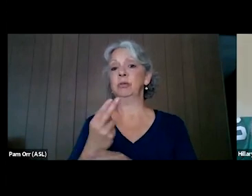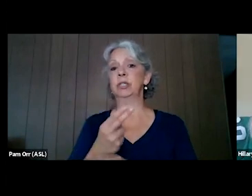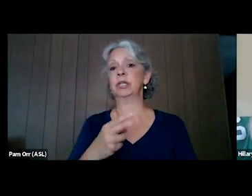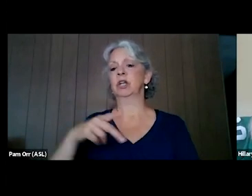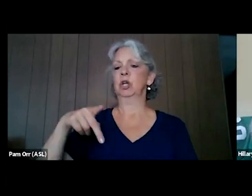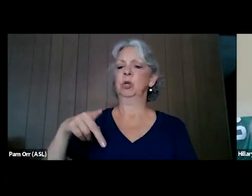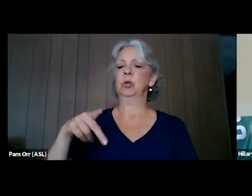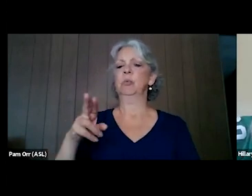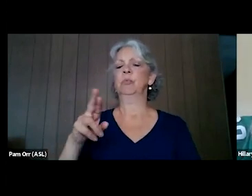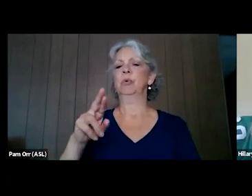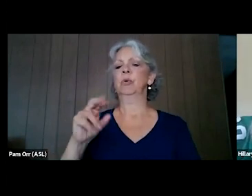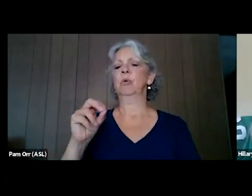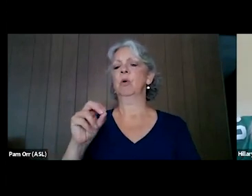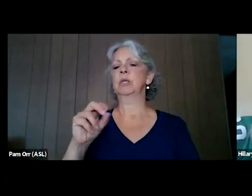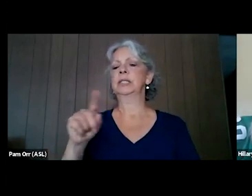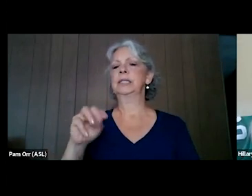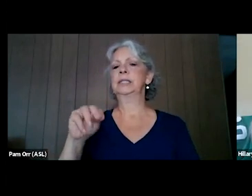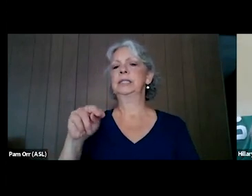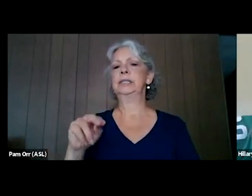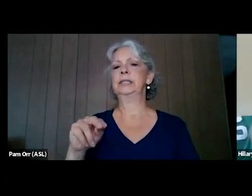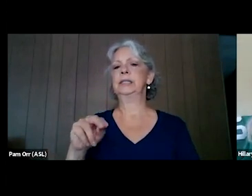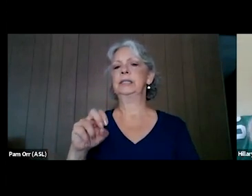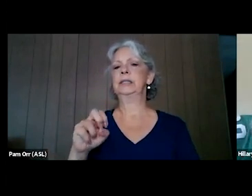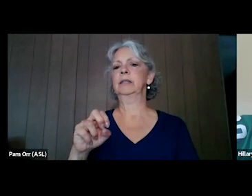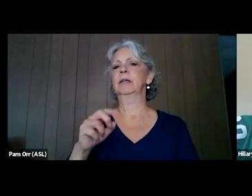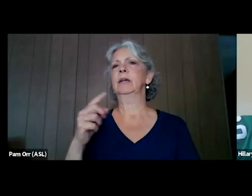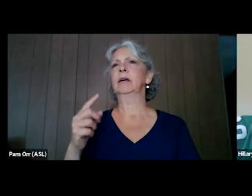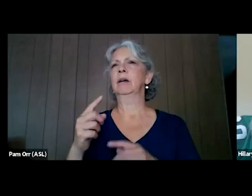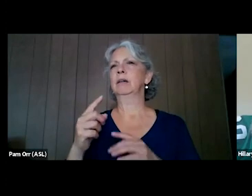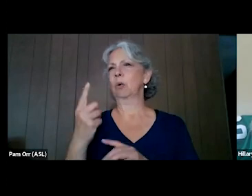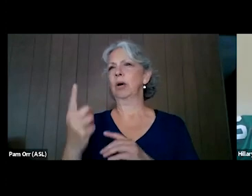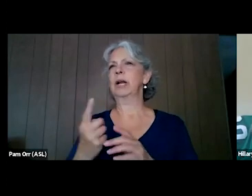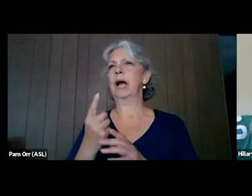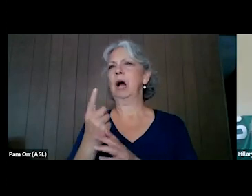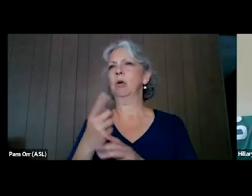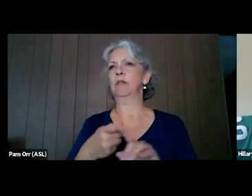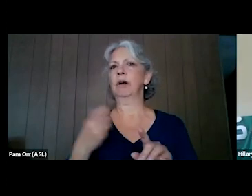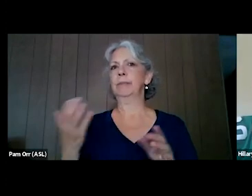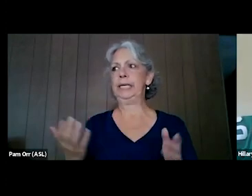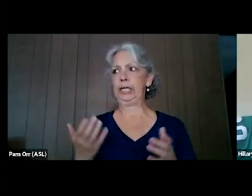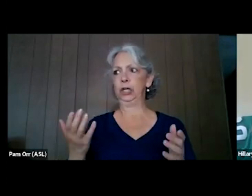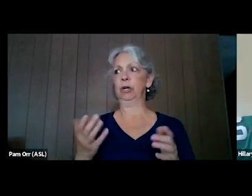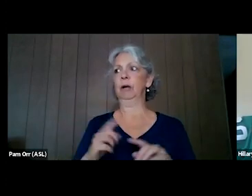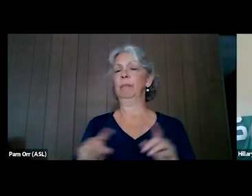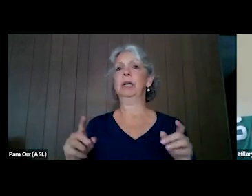and I'm about an hour away, an hour drive away. And it's already worked its way into the supply